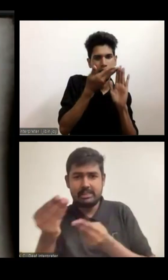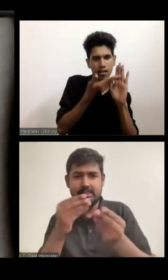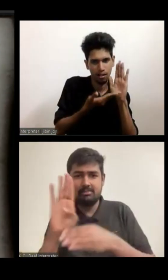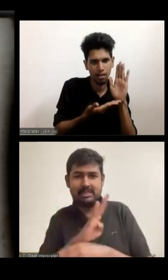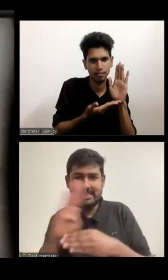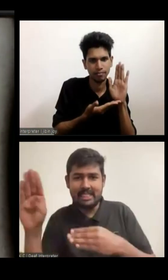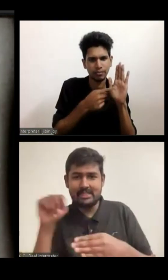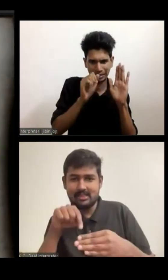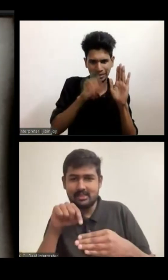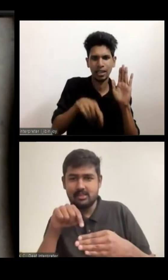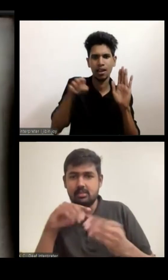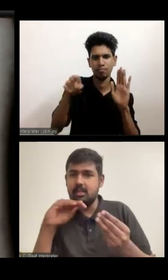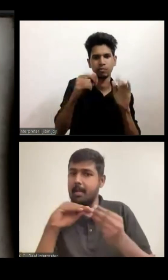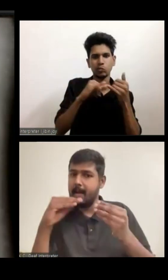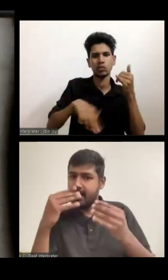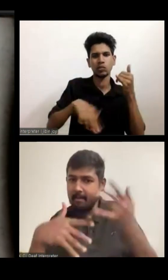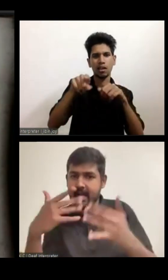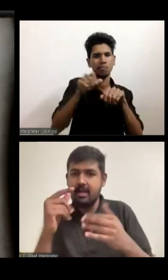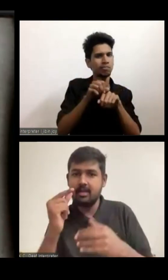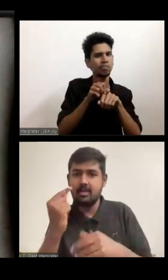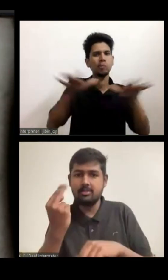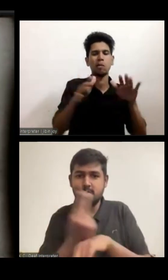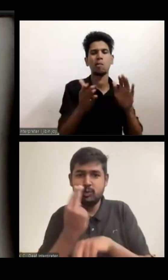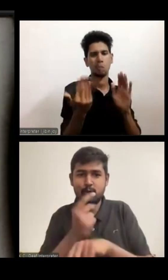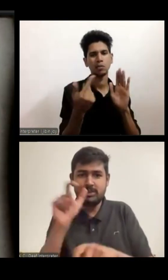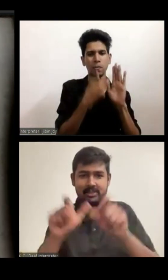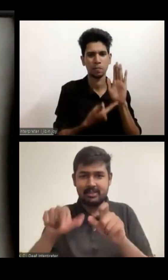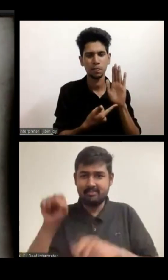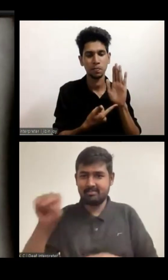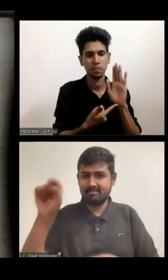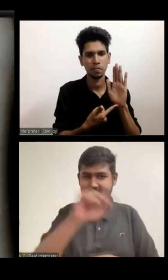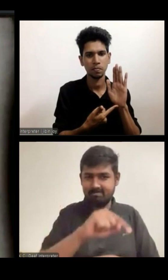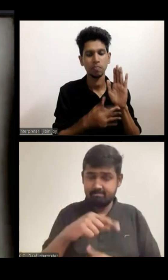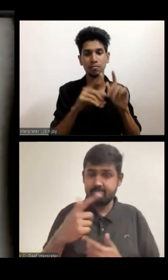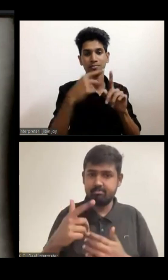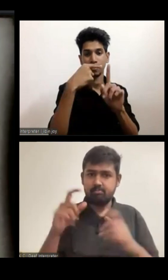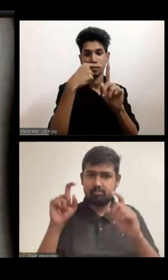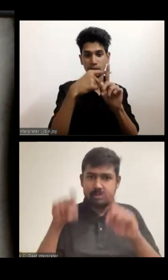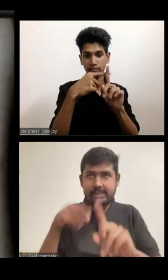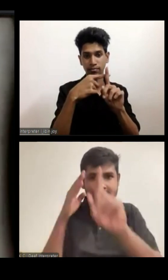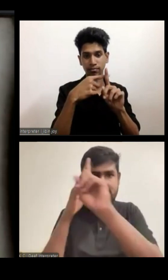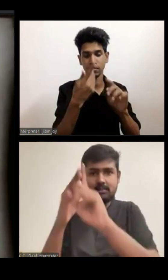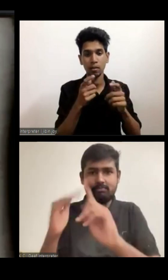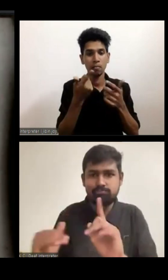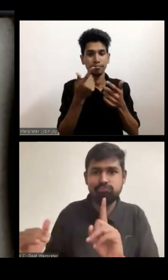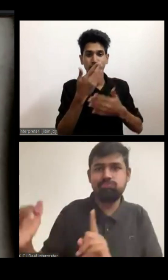So ultimately, what matters is, how many persons with different disabilities require what kind of